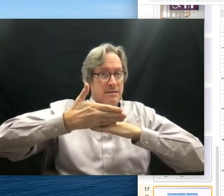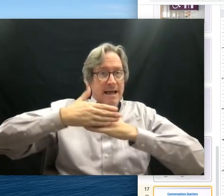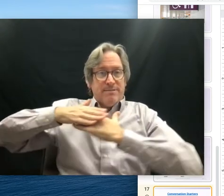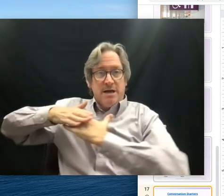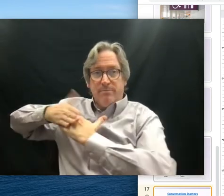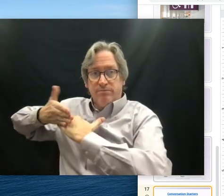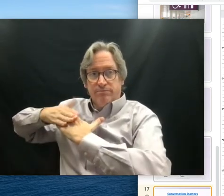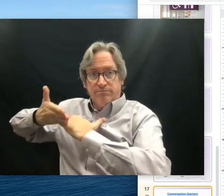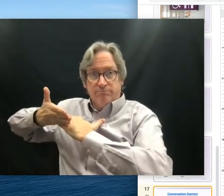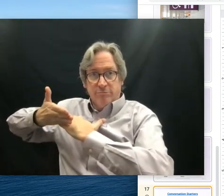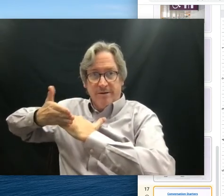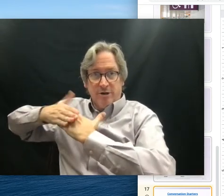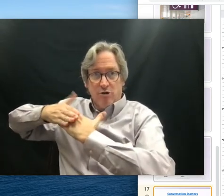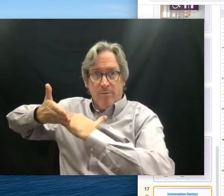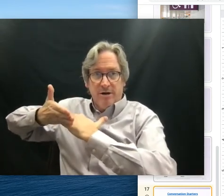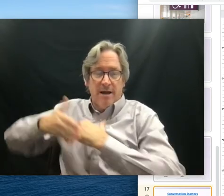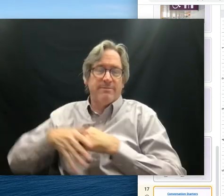laptop right you open your laptop